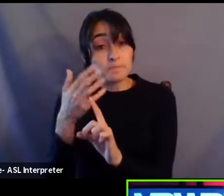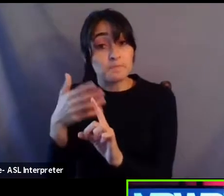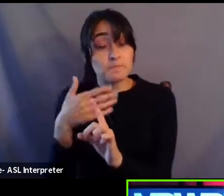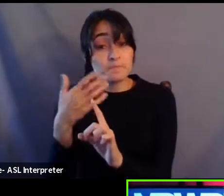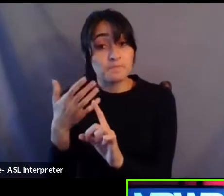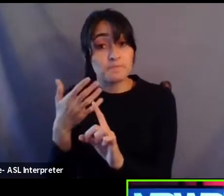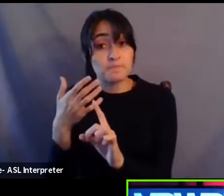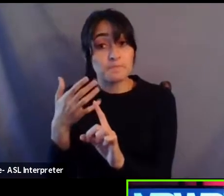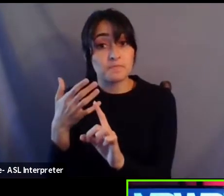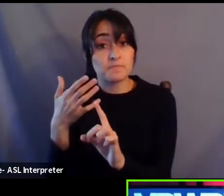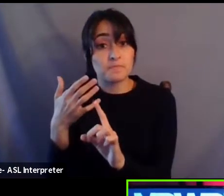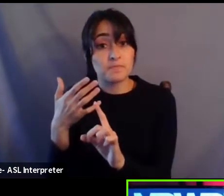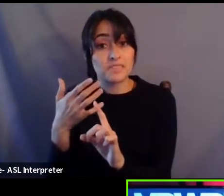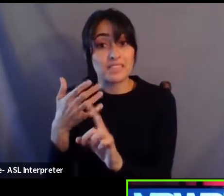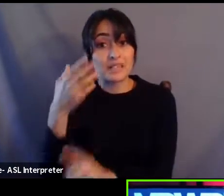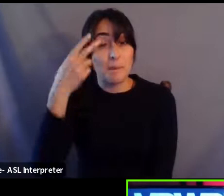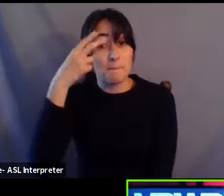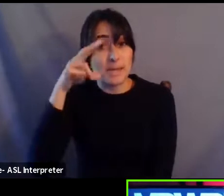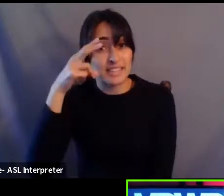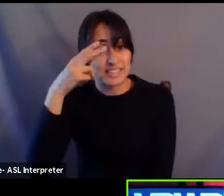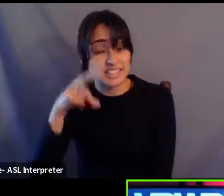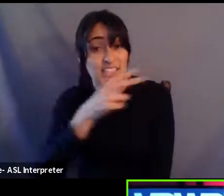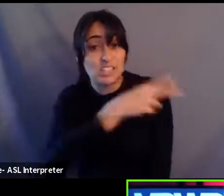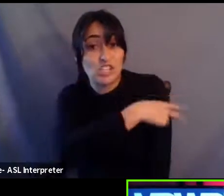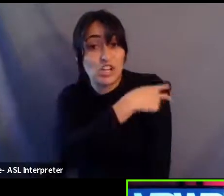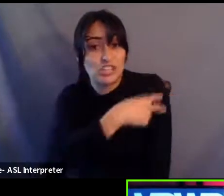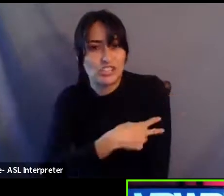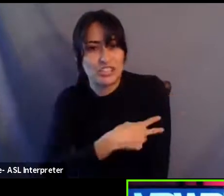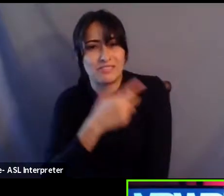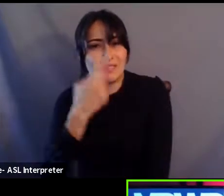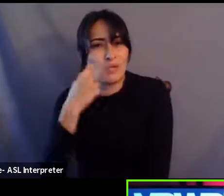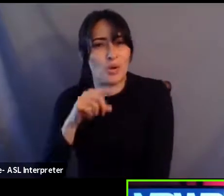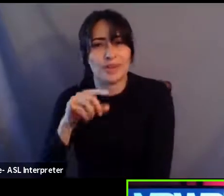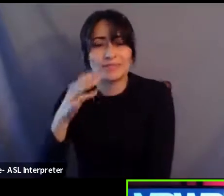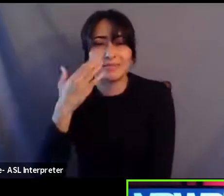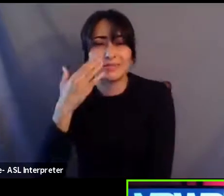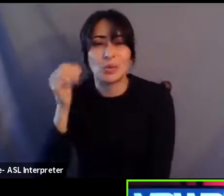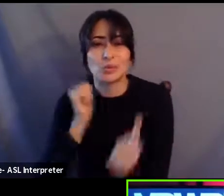Mexican sergeant in the lone ranger. I don't remember the reference. But